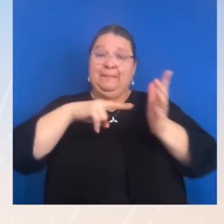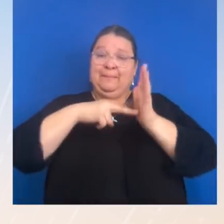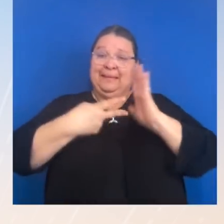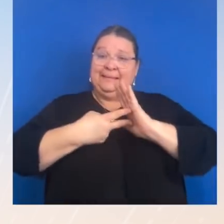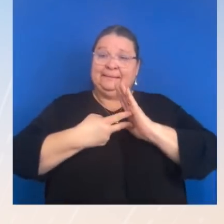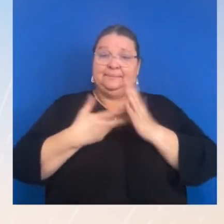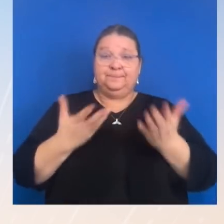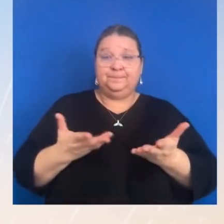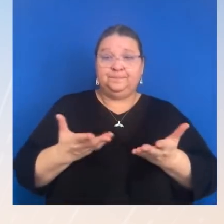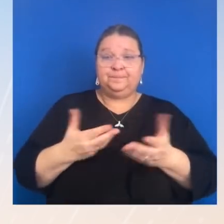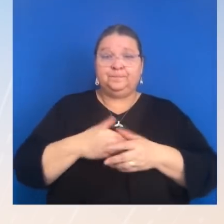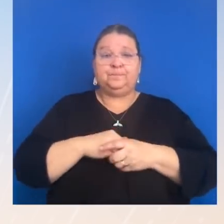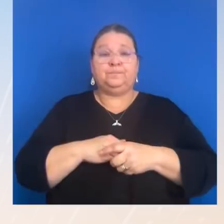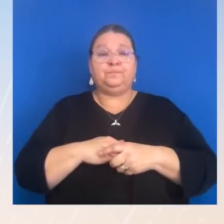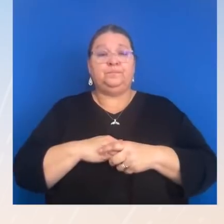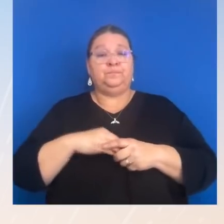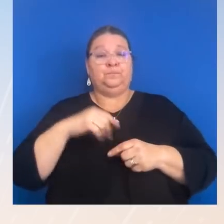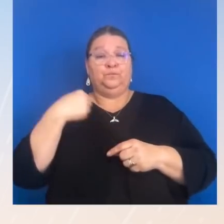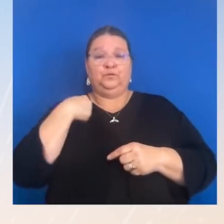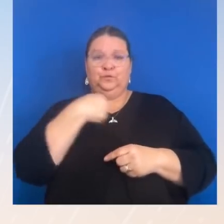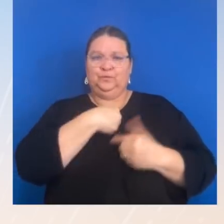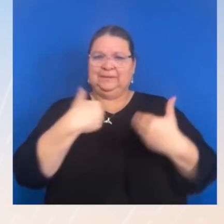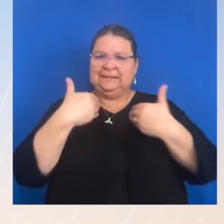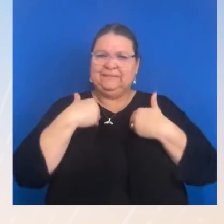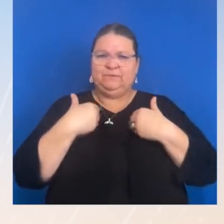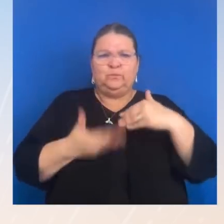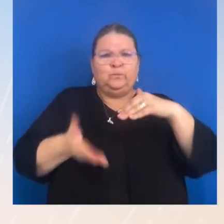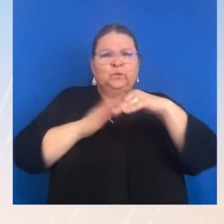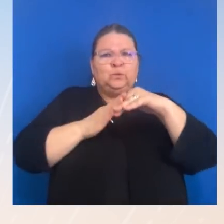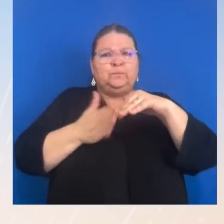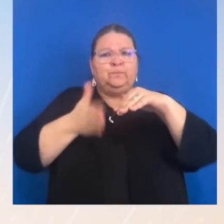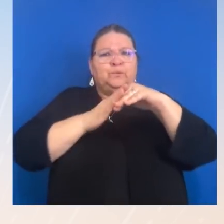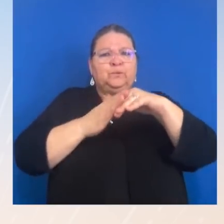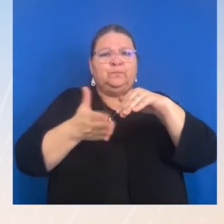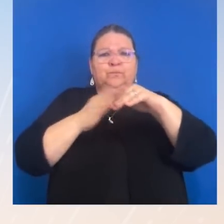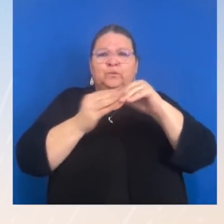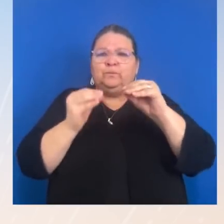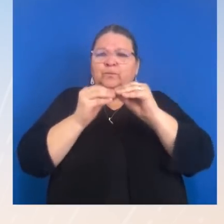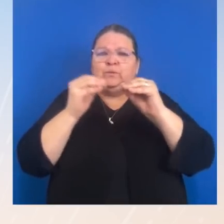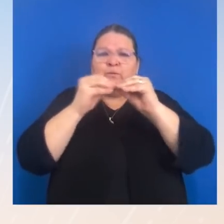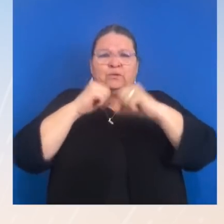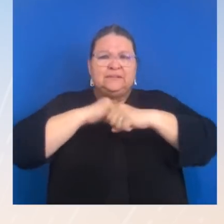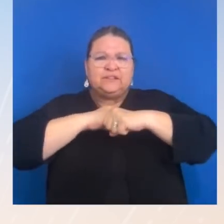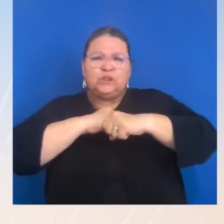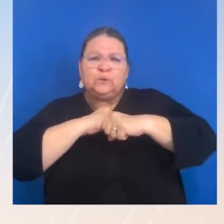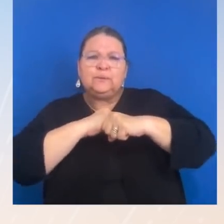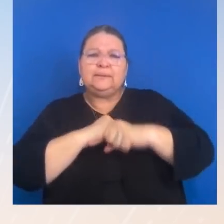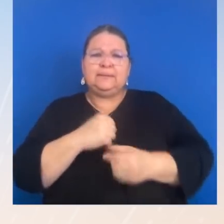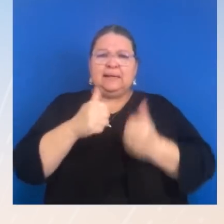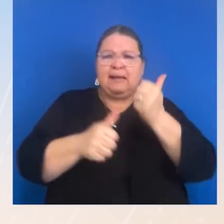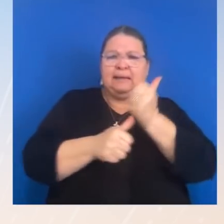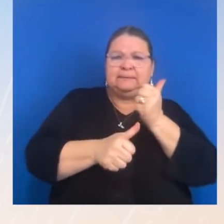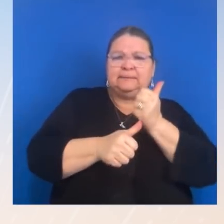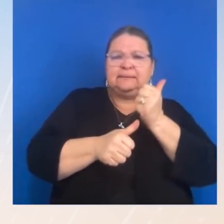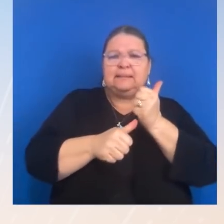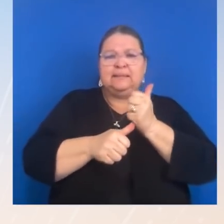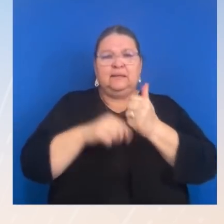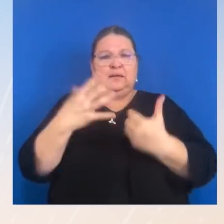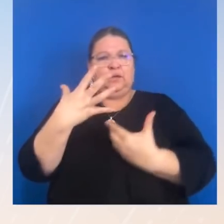and security assistance, a historic amount to Ukraine, including a range of defensive weapons, which we've expedited the delivery.